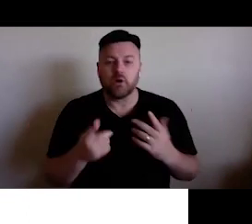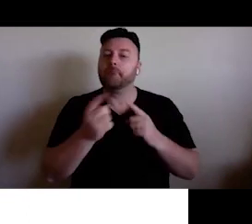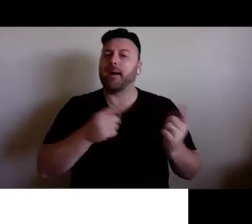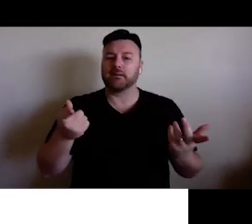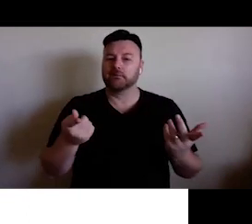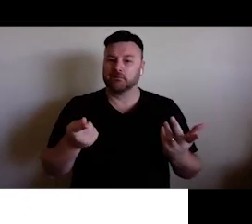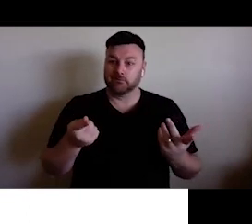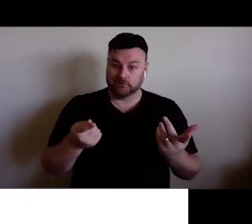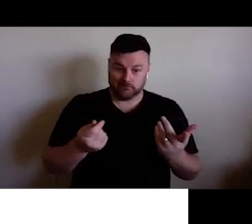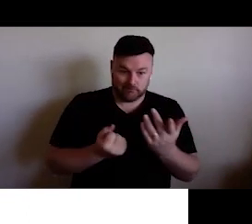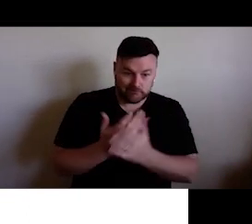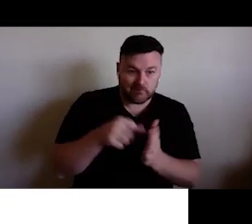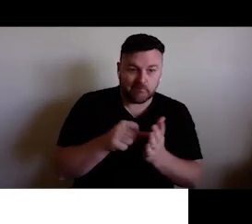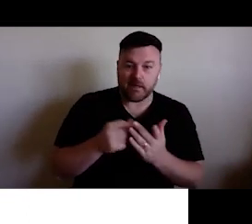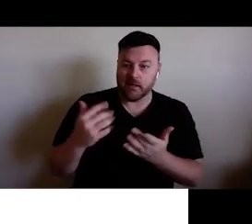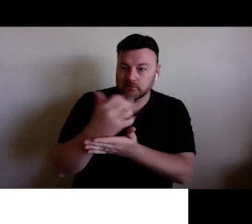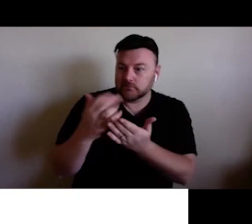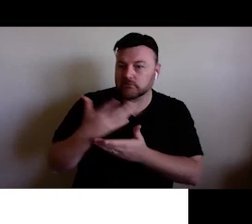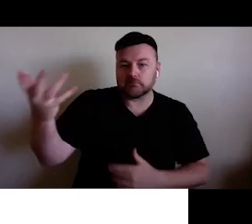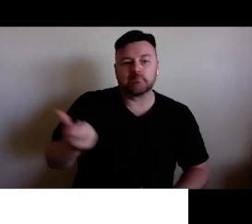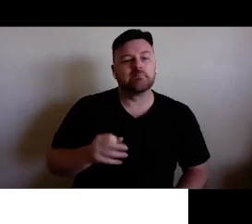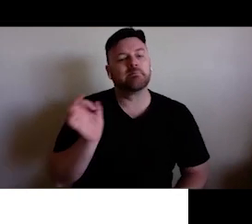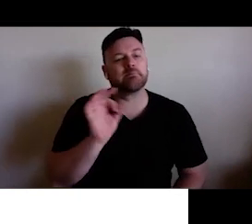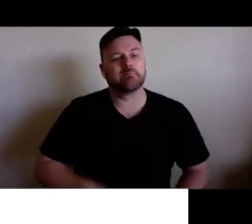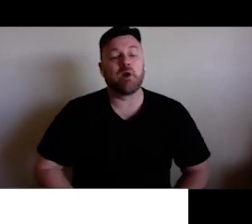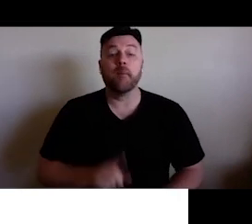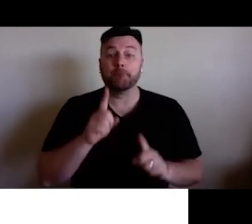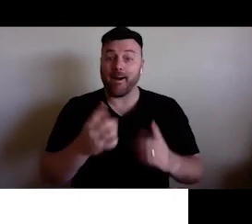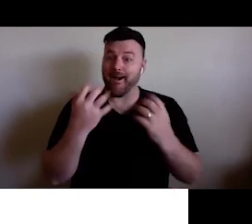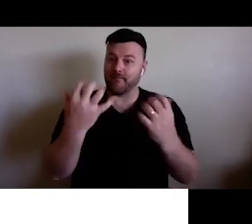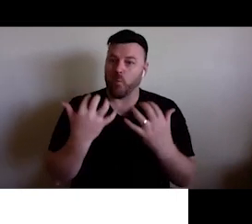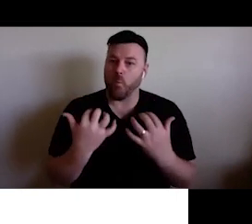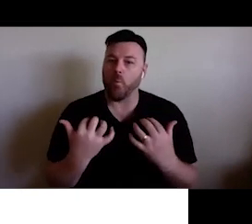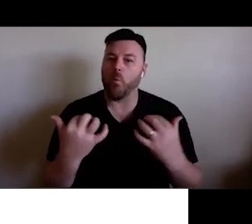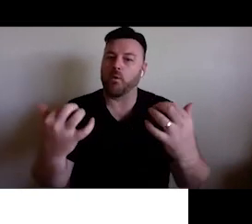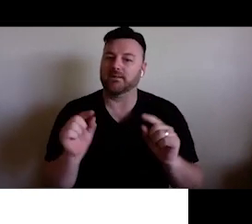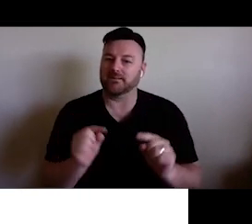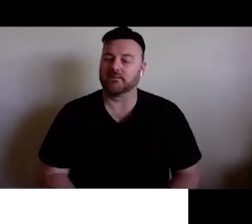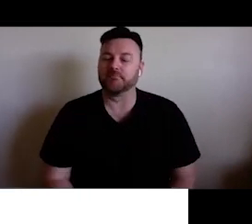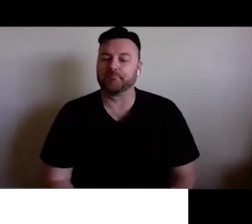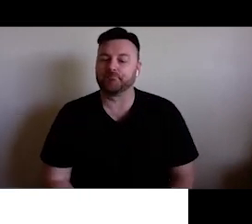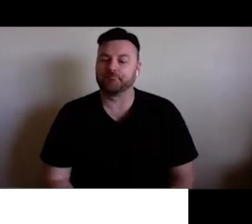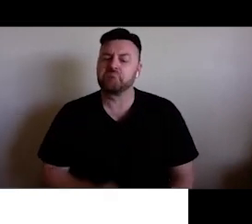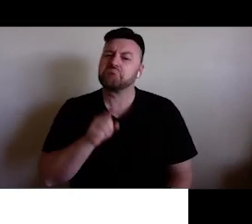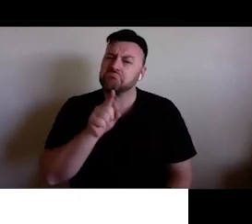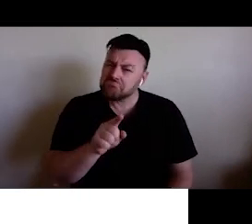they discovered about three or four years ago was where actually they were going to make their money was actually offline. So it's this